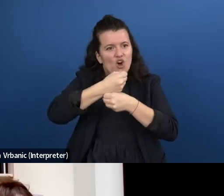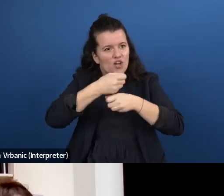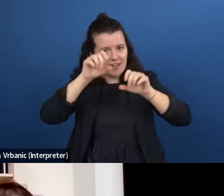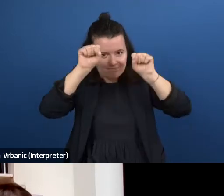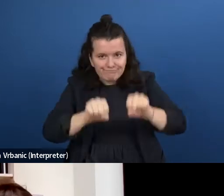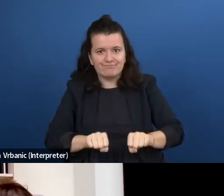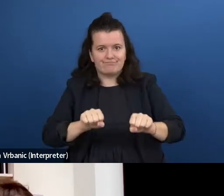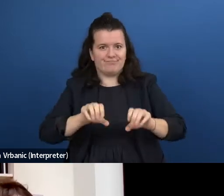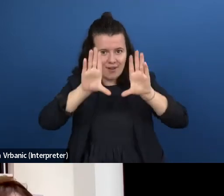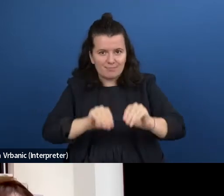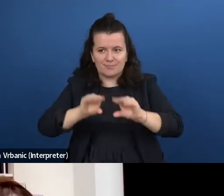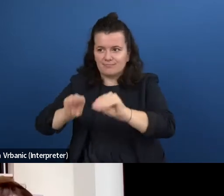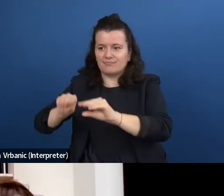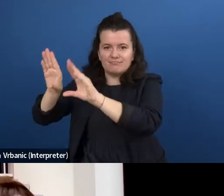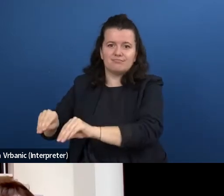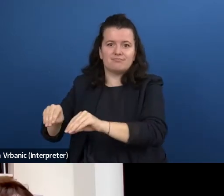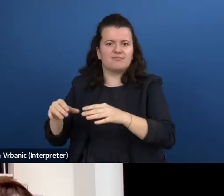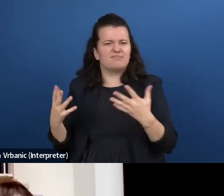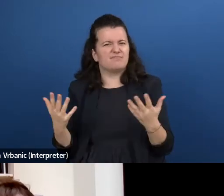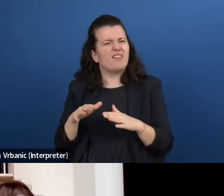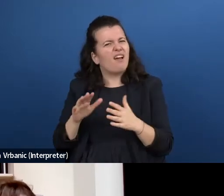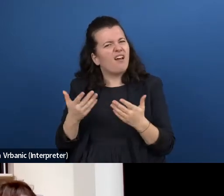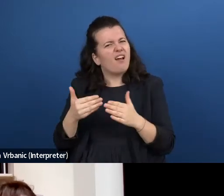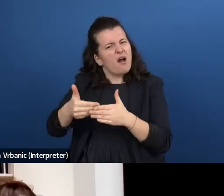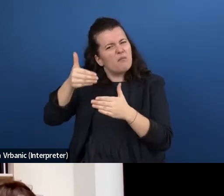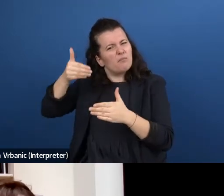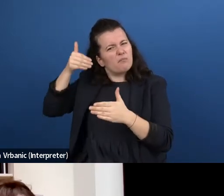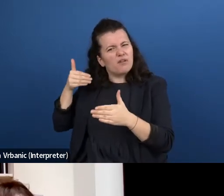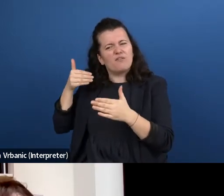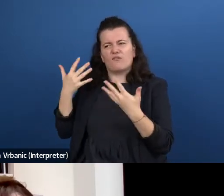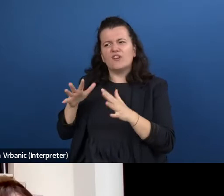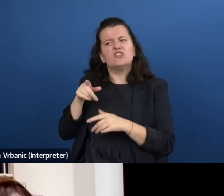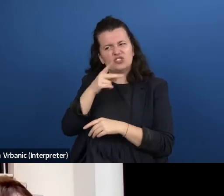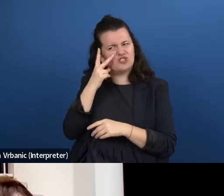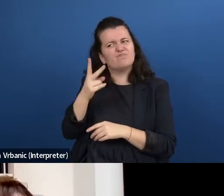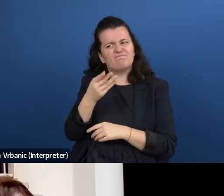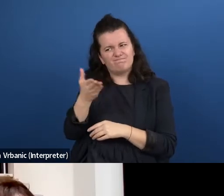guidance, legal and social advice, to women who are victims of violence,